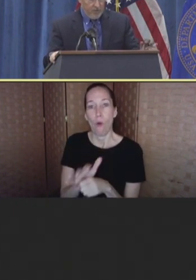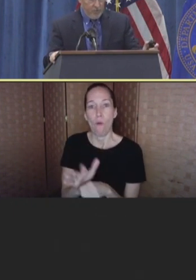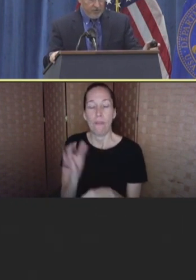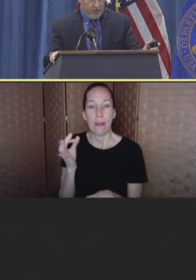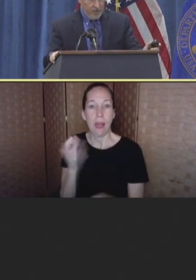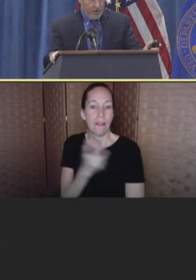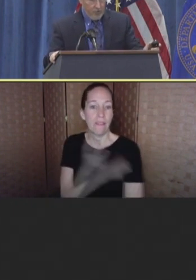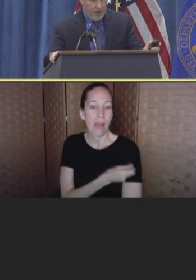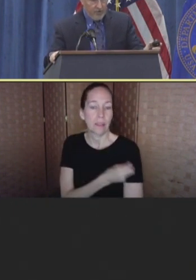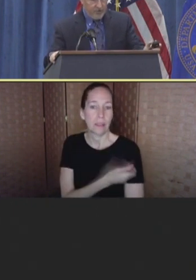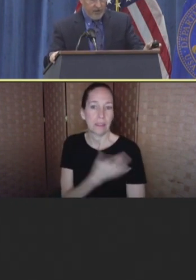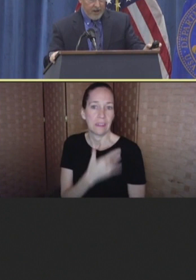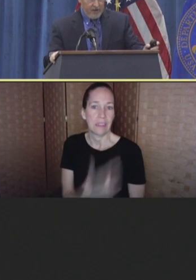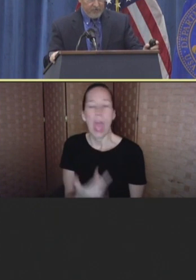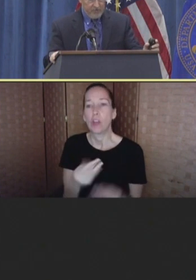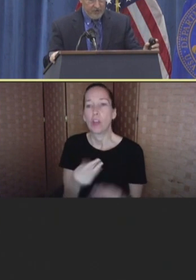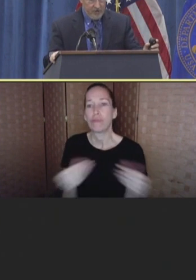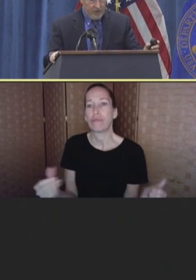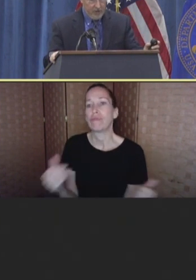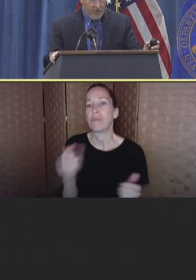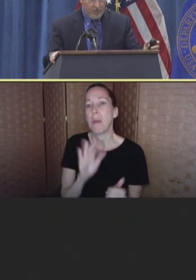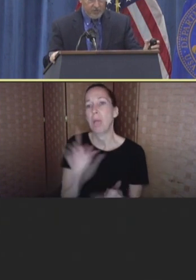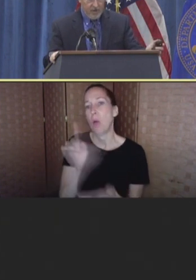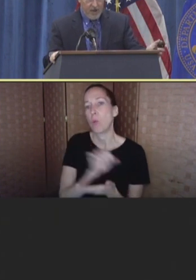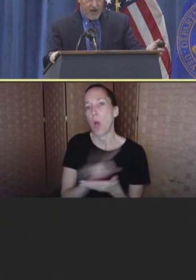The risk appeared greatest in adolescents and young adults.